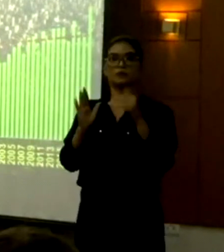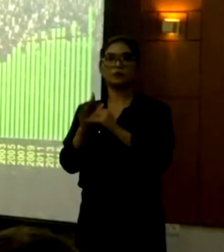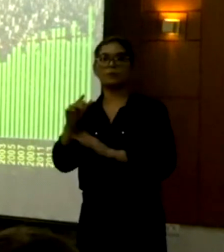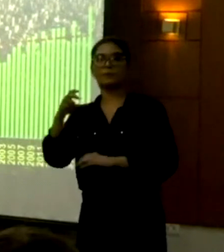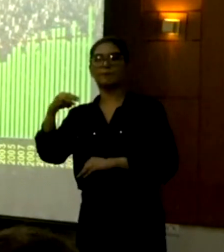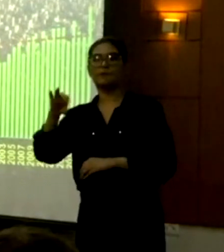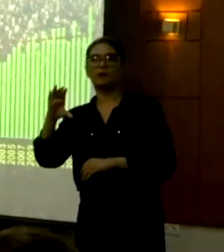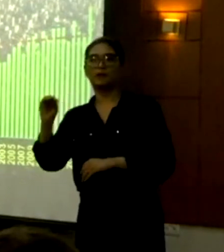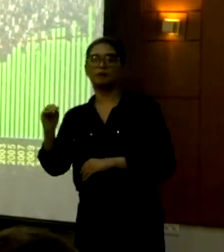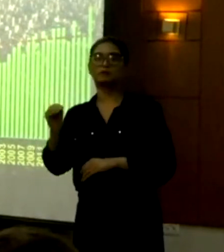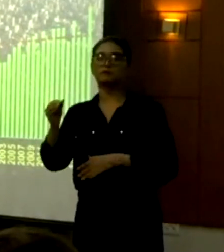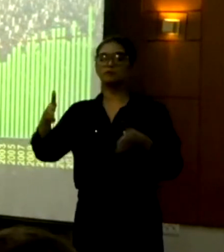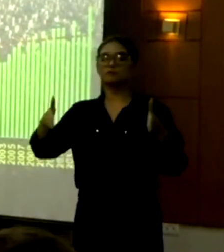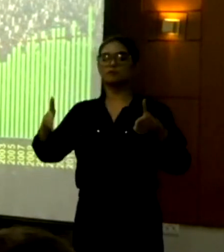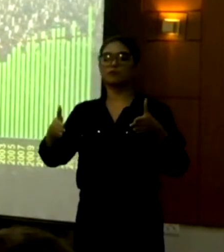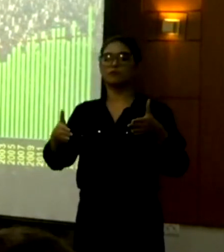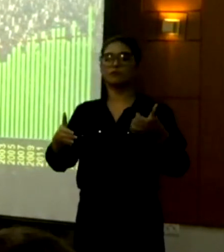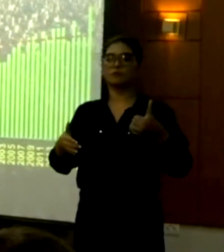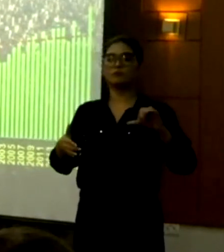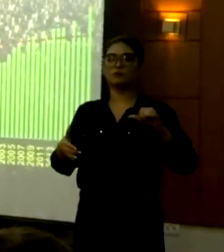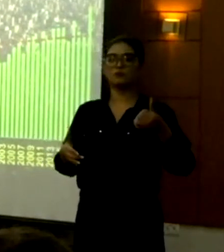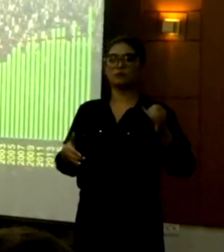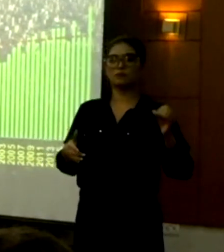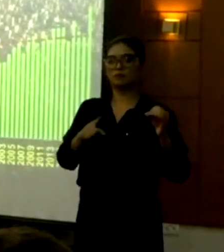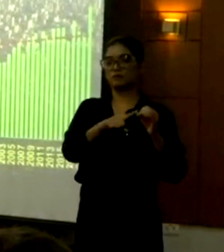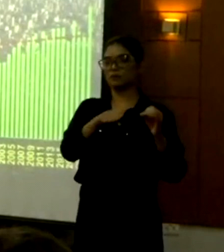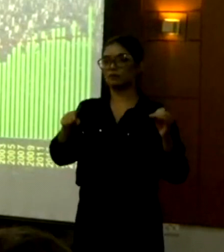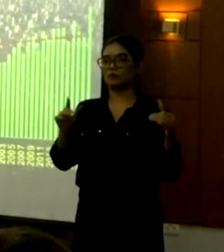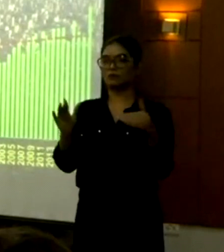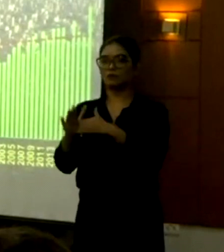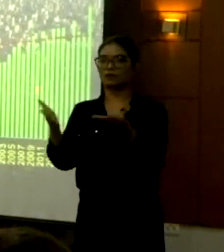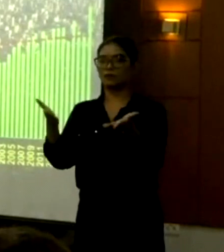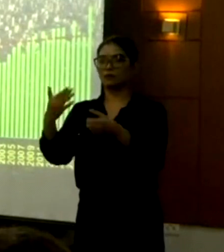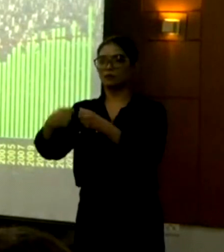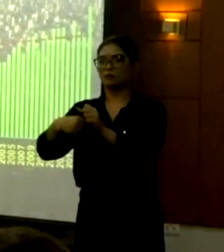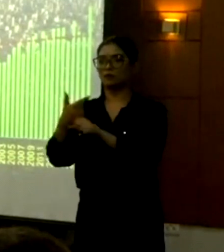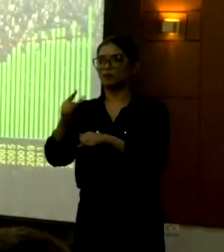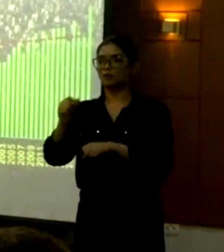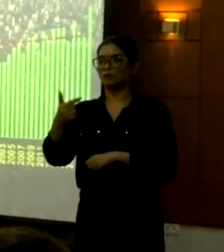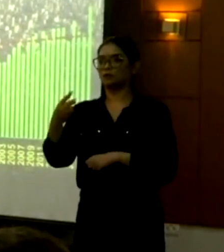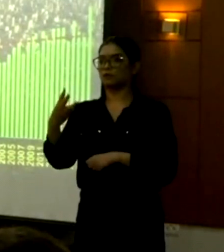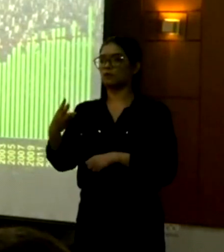since the sixties and now, and this is the volume of rain, look